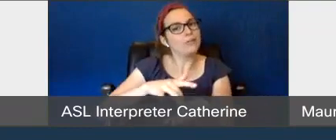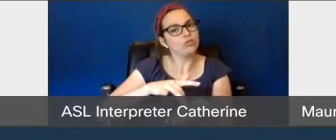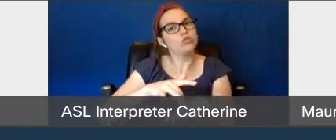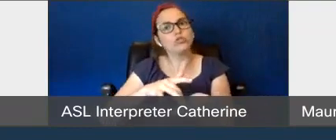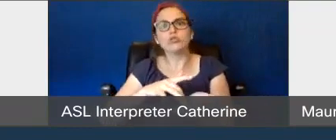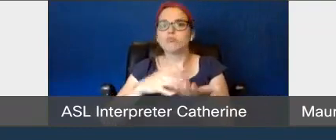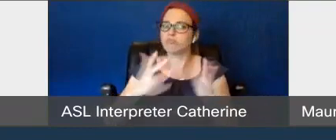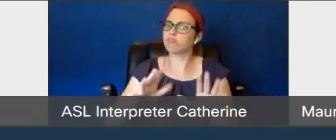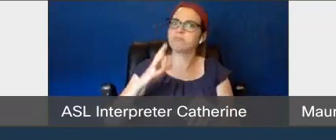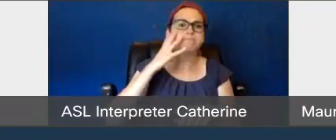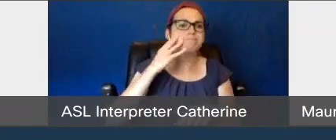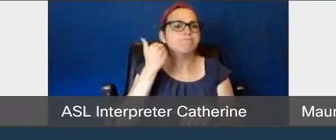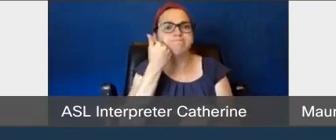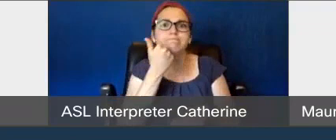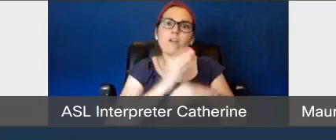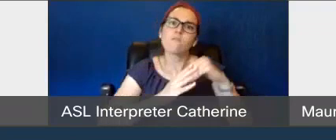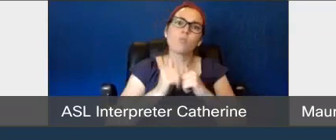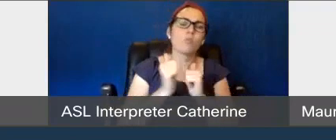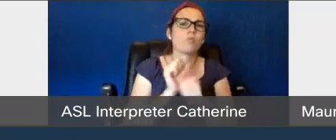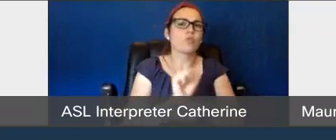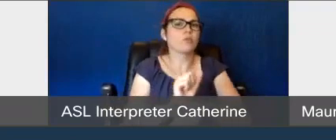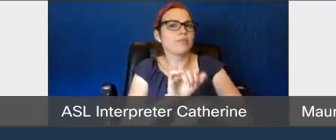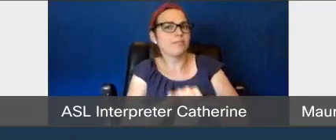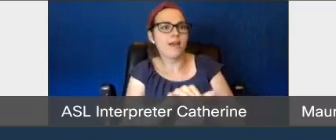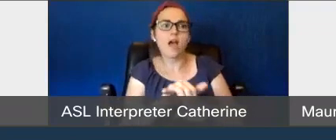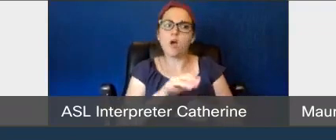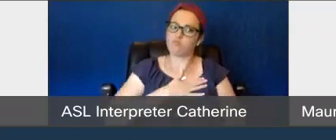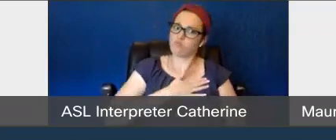and willing to adopt them and we're giving them the tools they need in order to bring